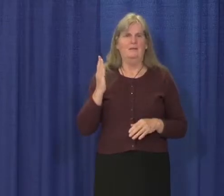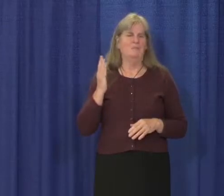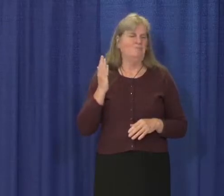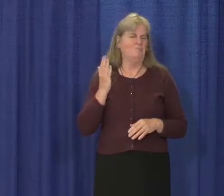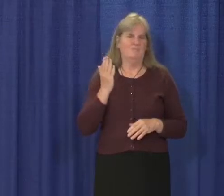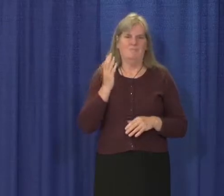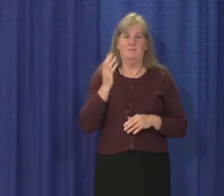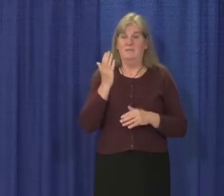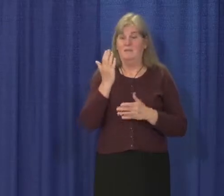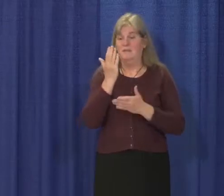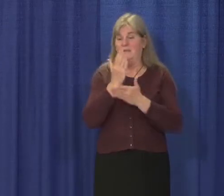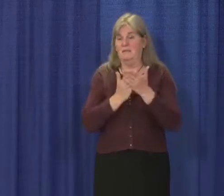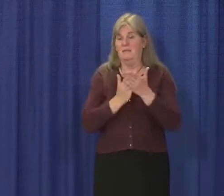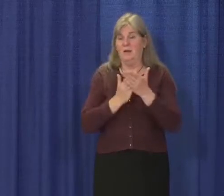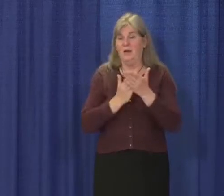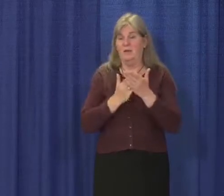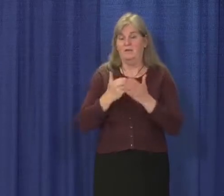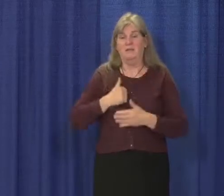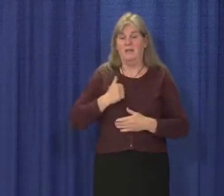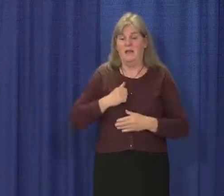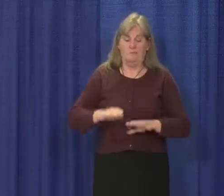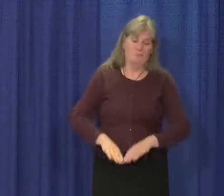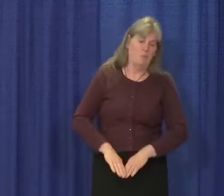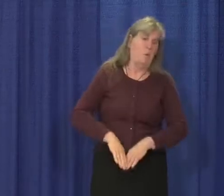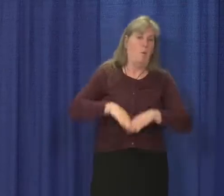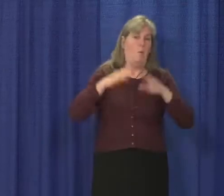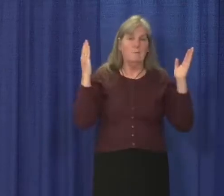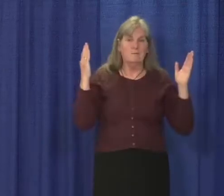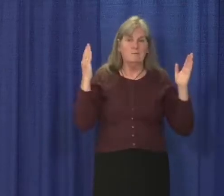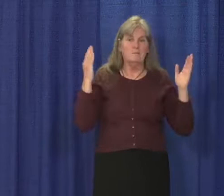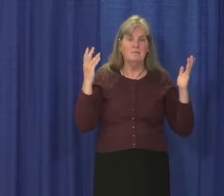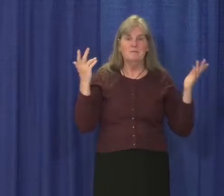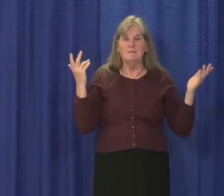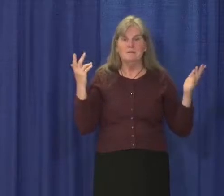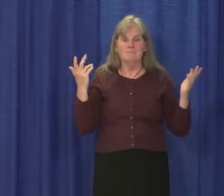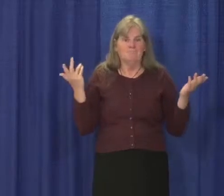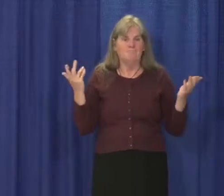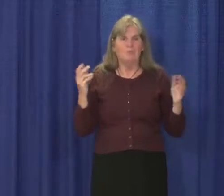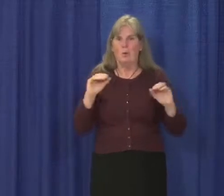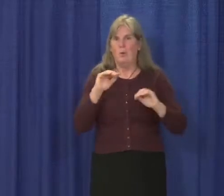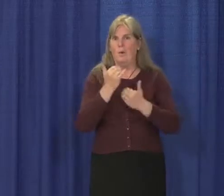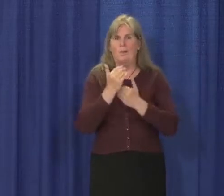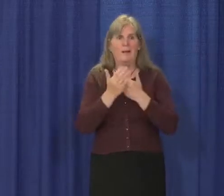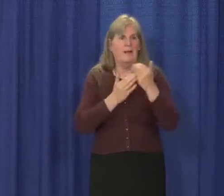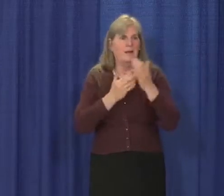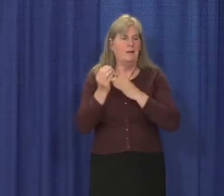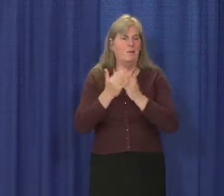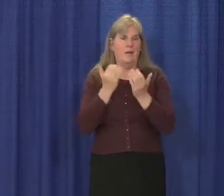of restrictions. And we need to lift our restrictions and the concept of